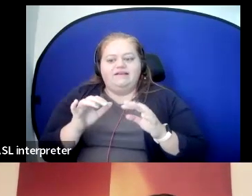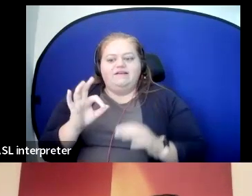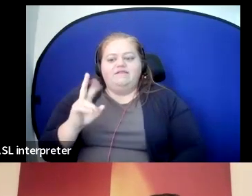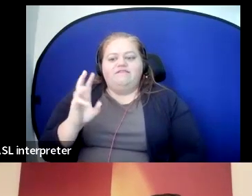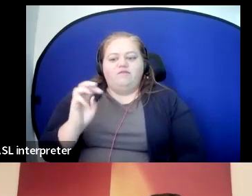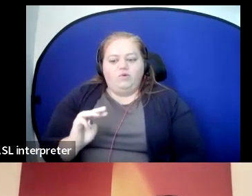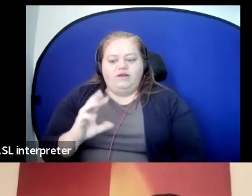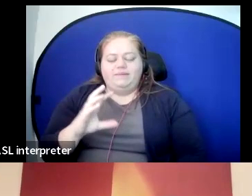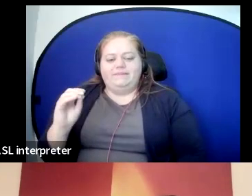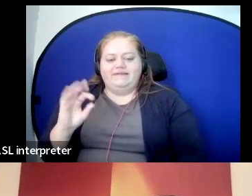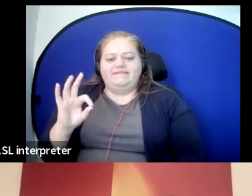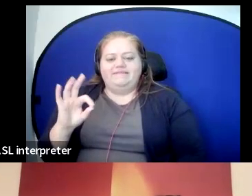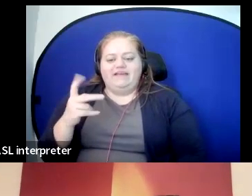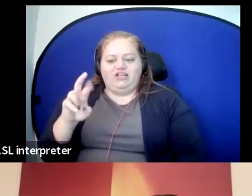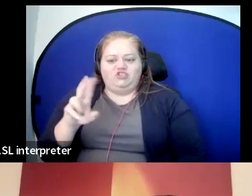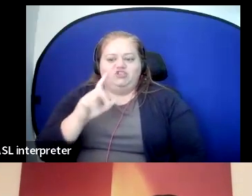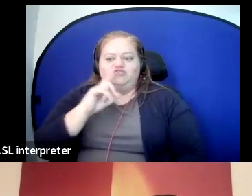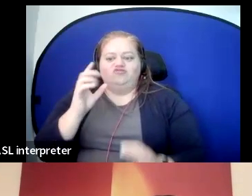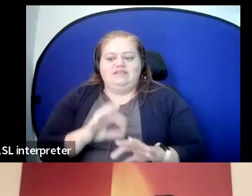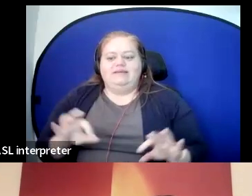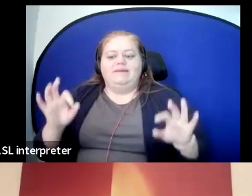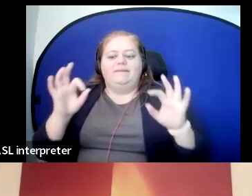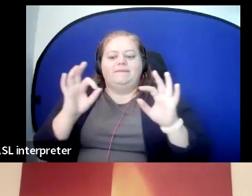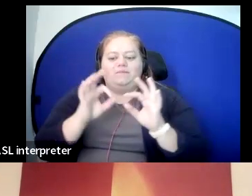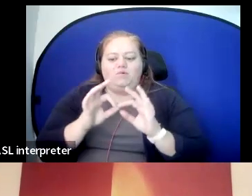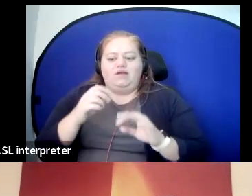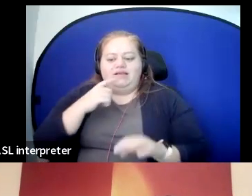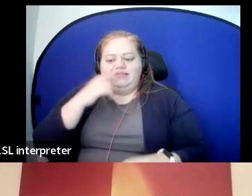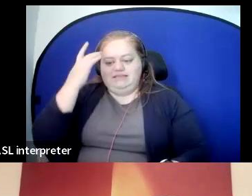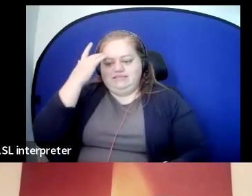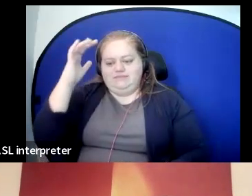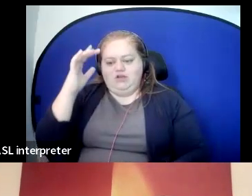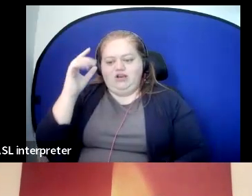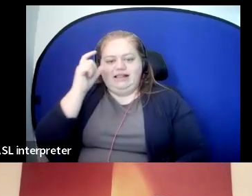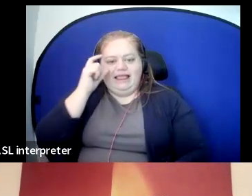And maybe smart glasses or maybe something that is not even